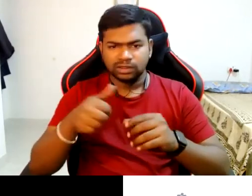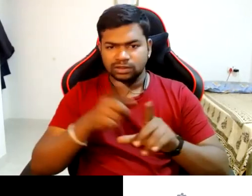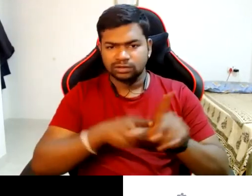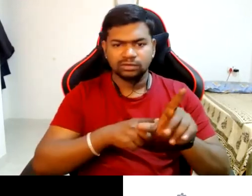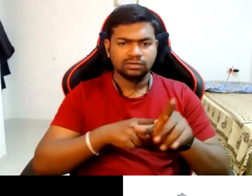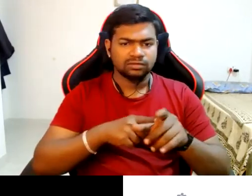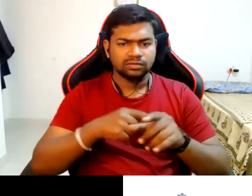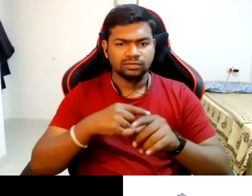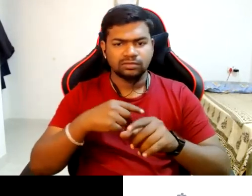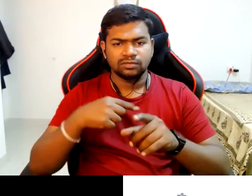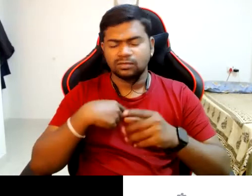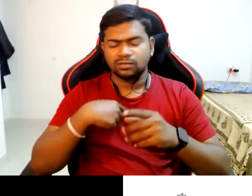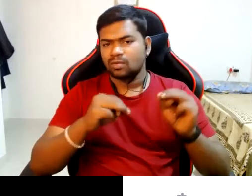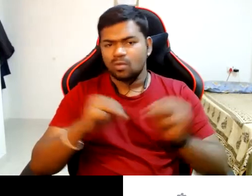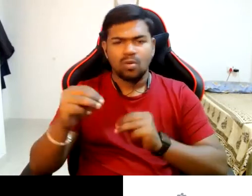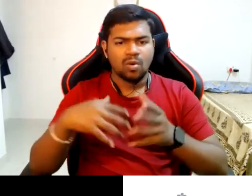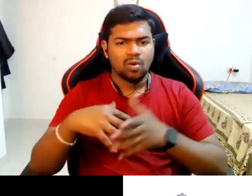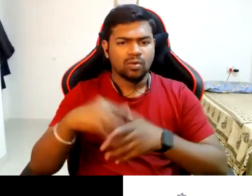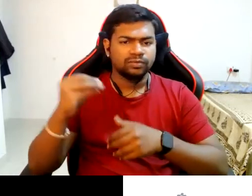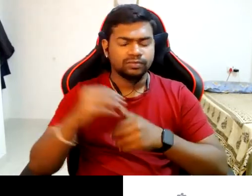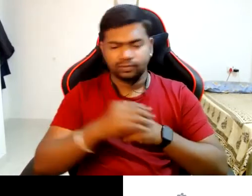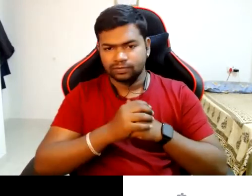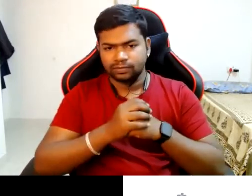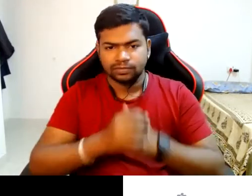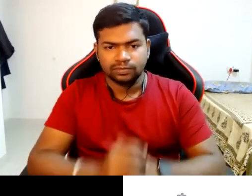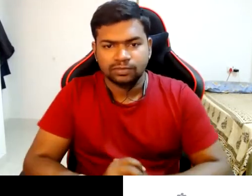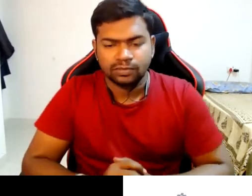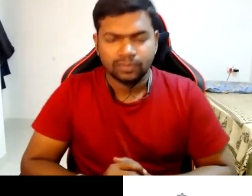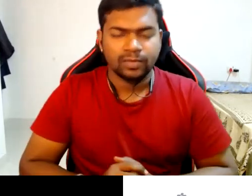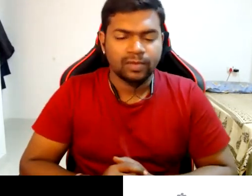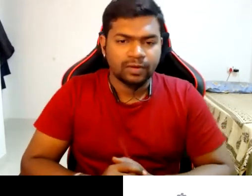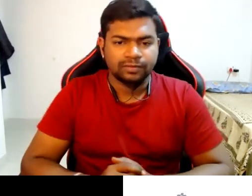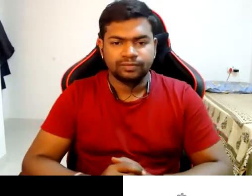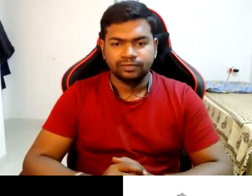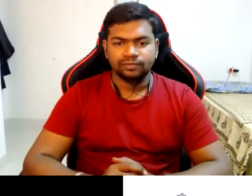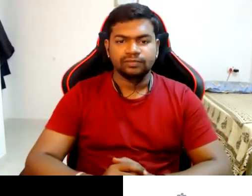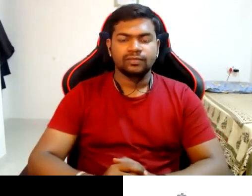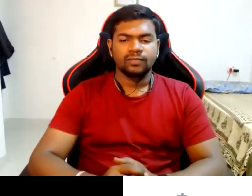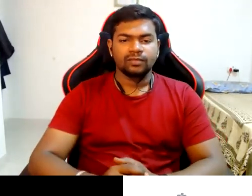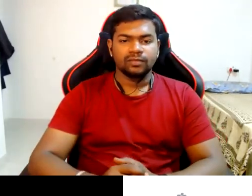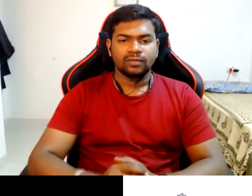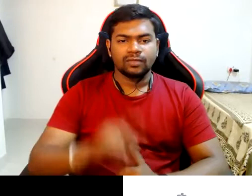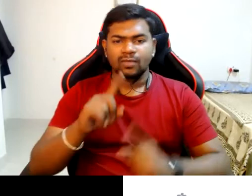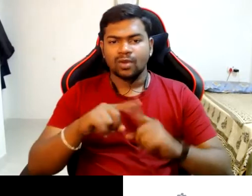So I thought no, I want to move out. So I I made i and, my roommate.